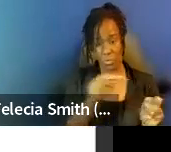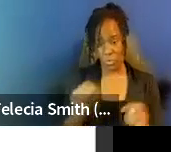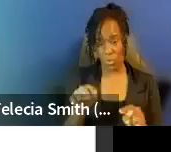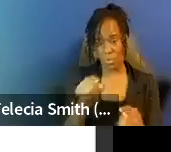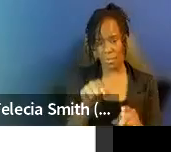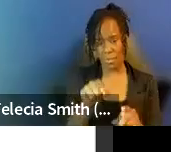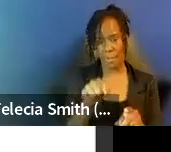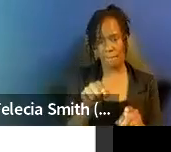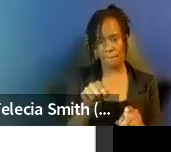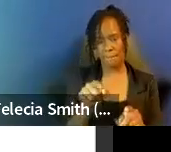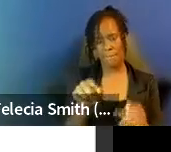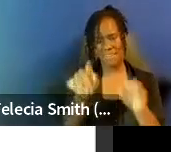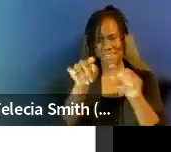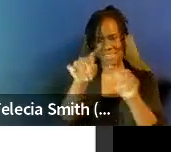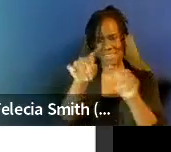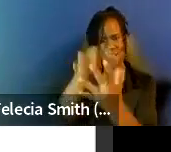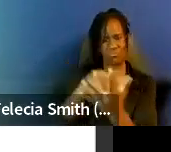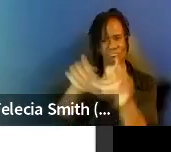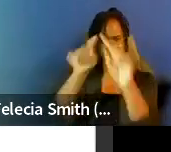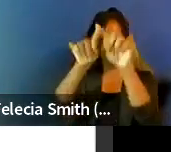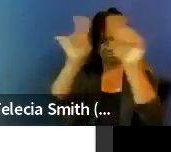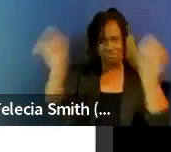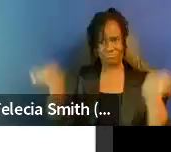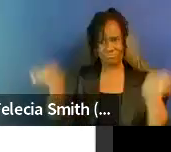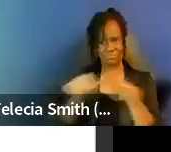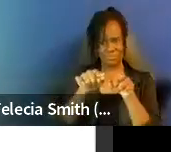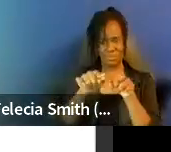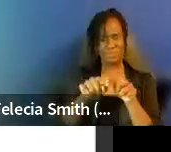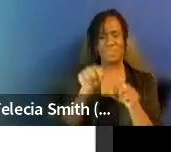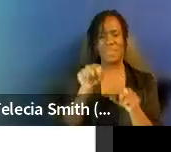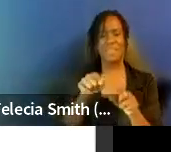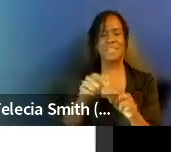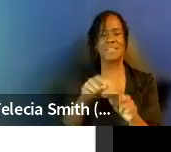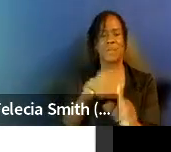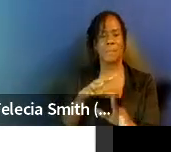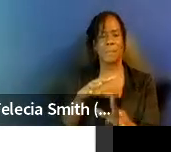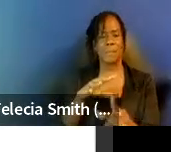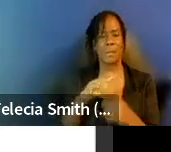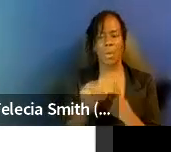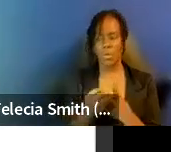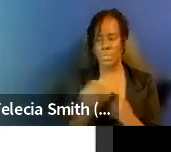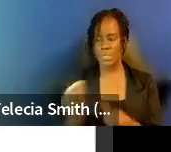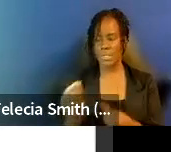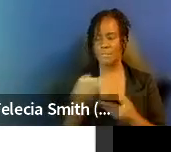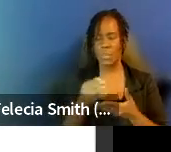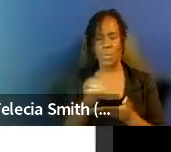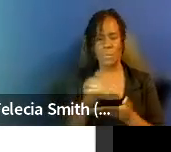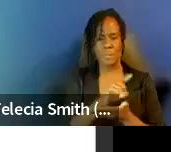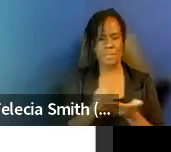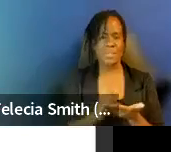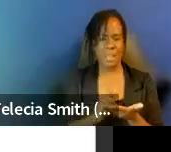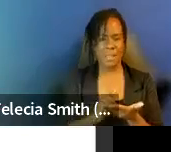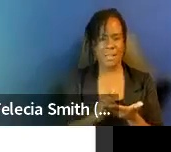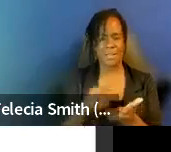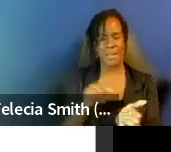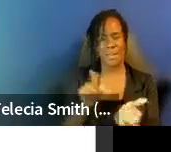The last theme here is around the cultural tailoring of telehealth solutions.